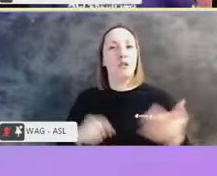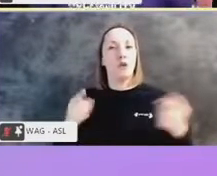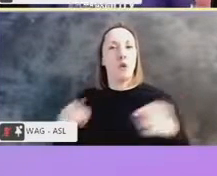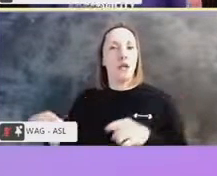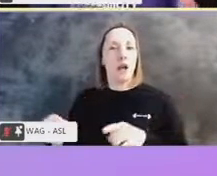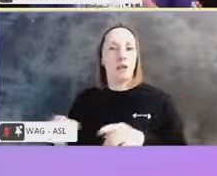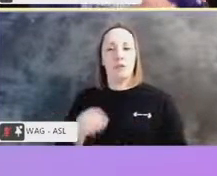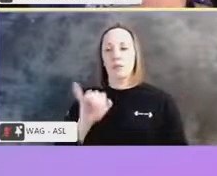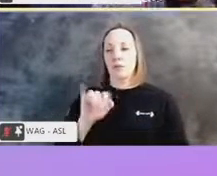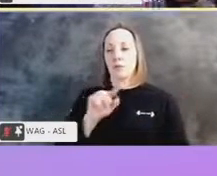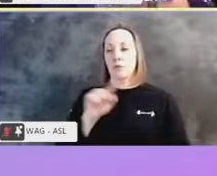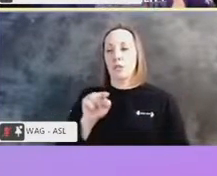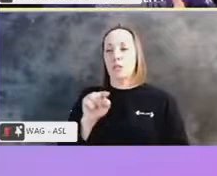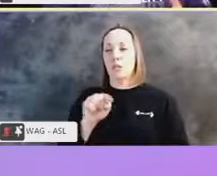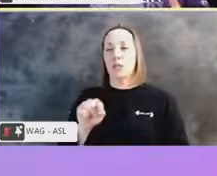participate in feel like they